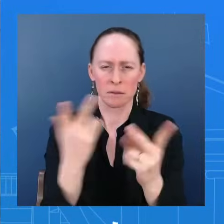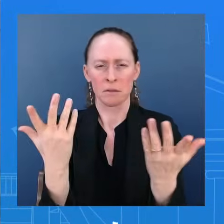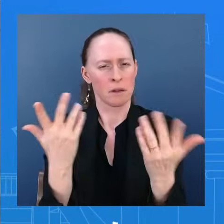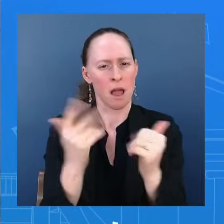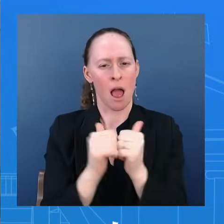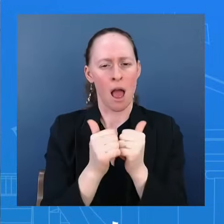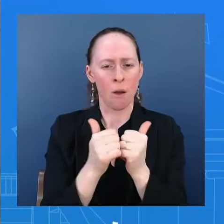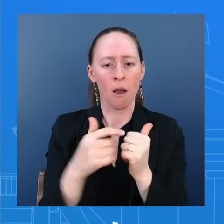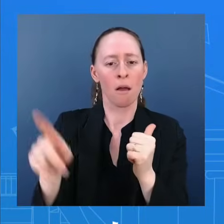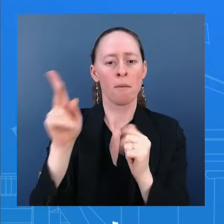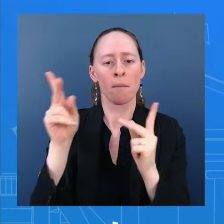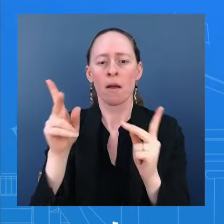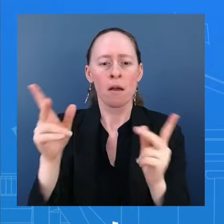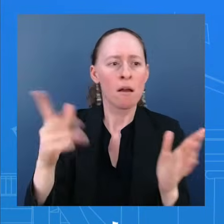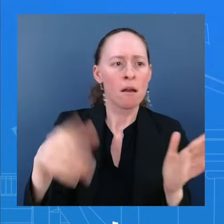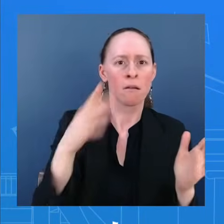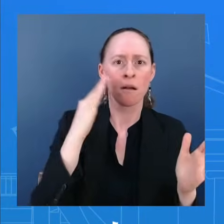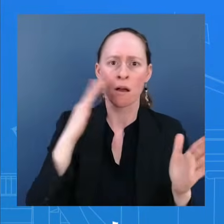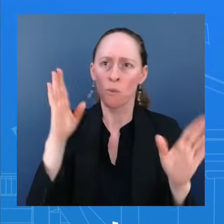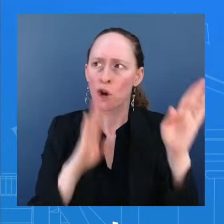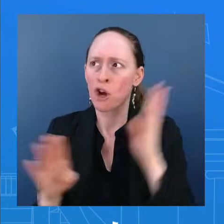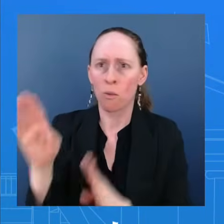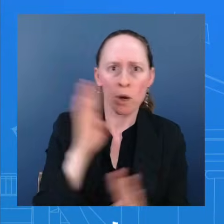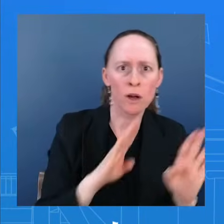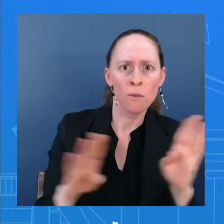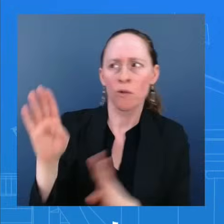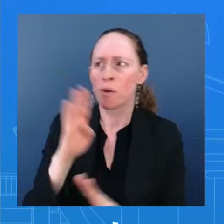Mr. Kirby: I don't know that we're at a stage right now where we --